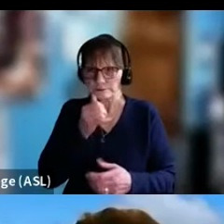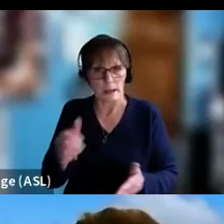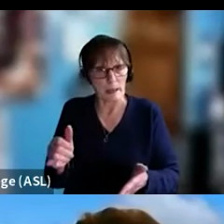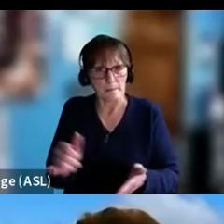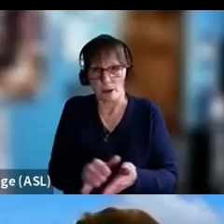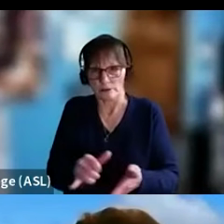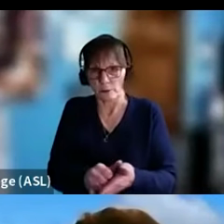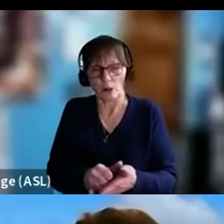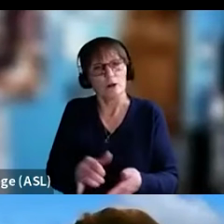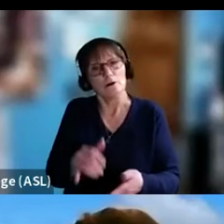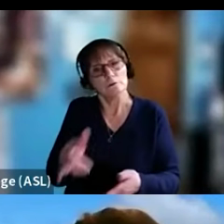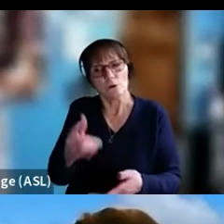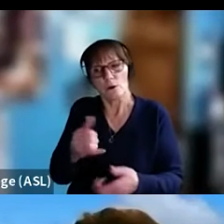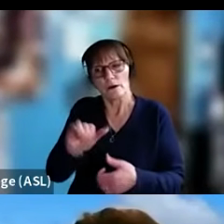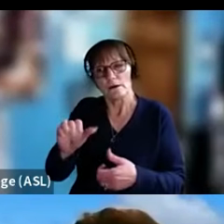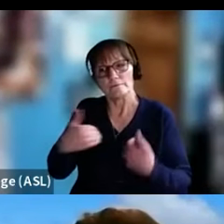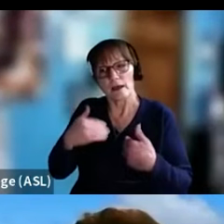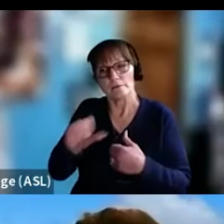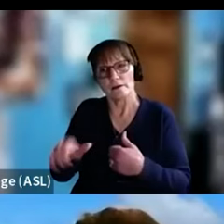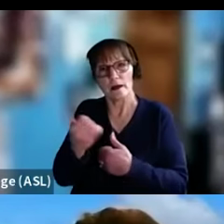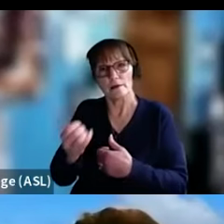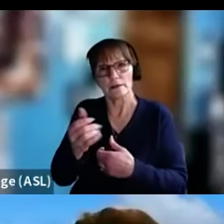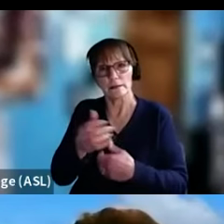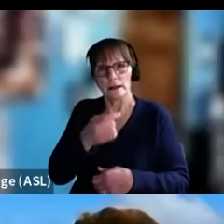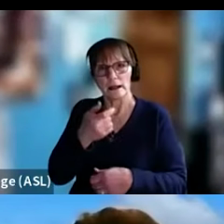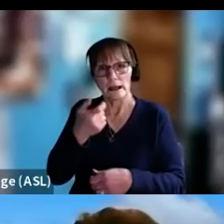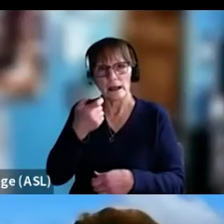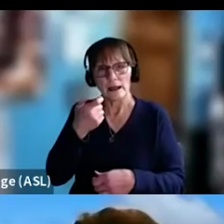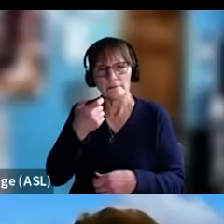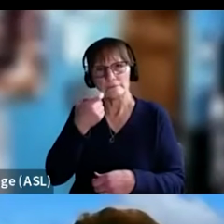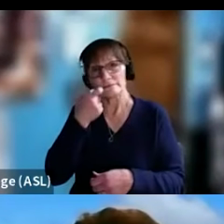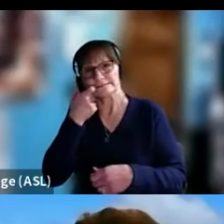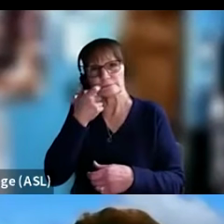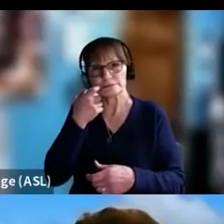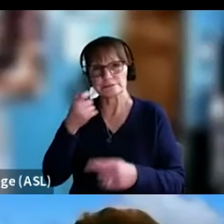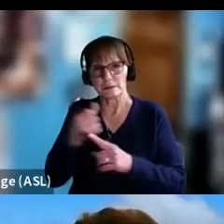if they had anything, if they had a substance use history, even if they weren't actively using, but if they had a history,